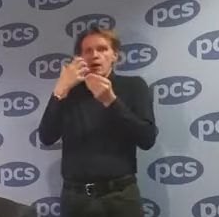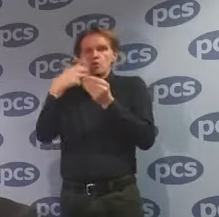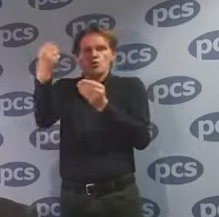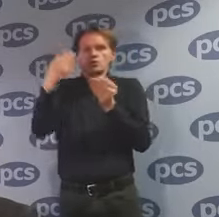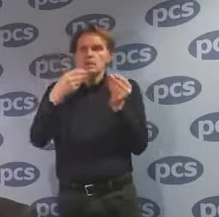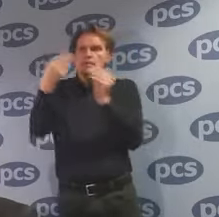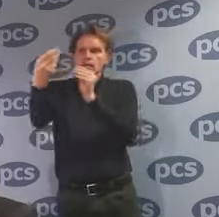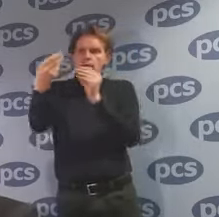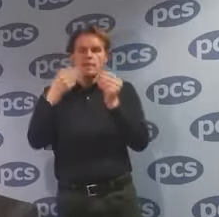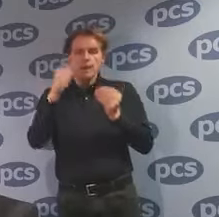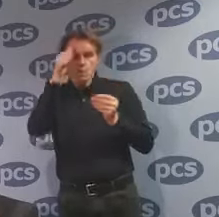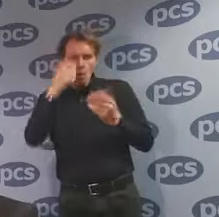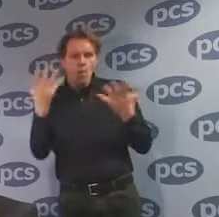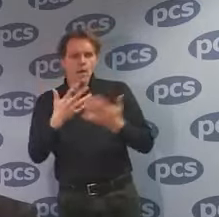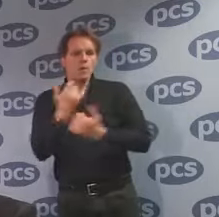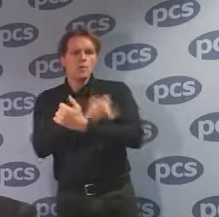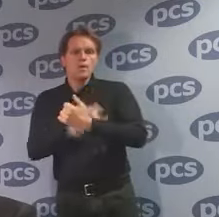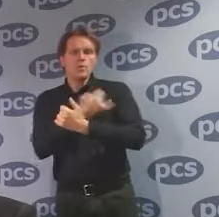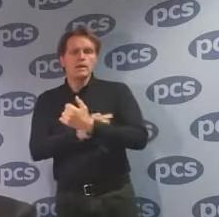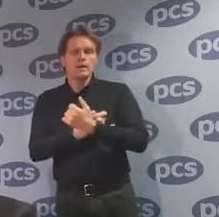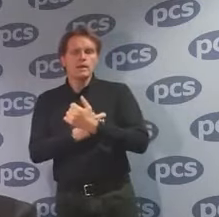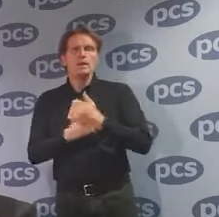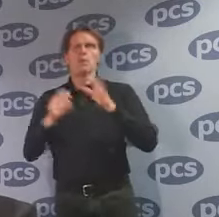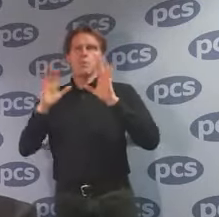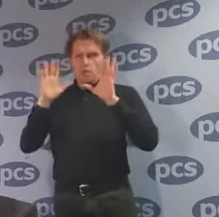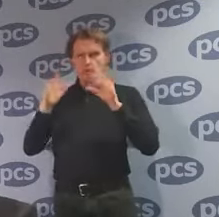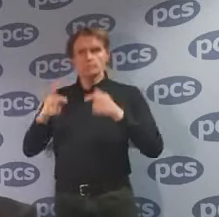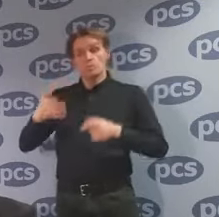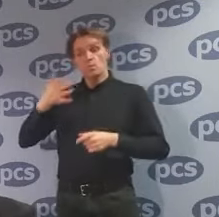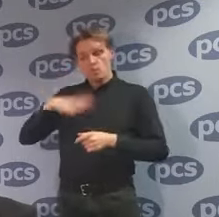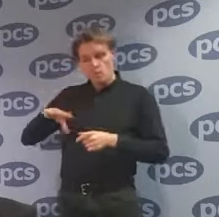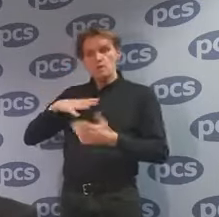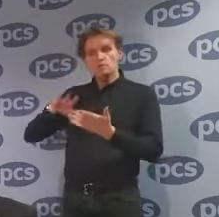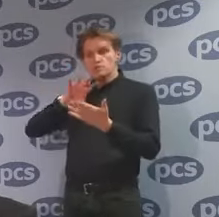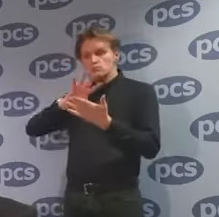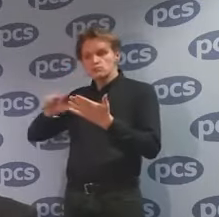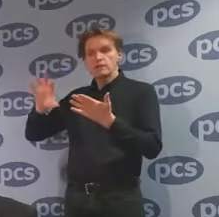strong and weak so we do want branches to work and have the understanding of how